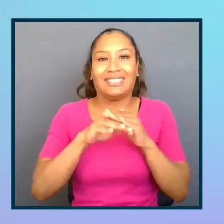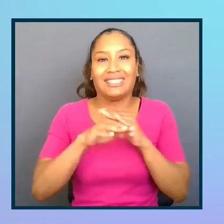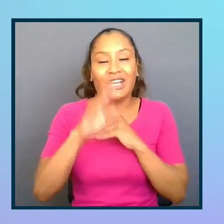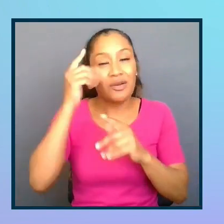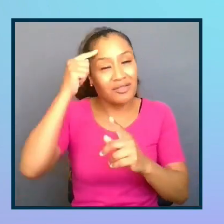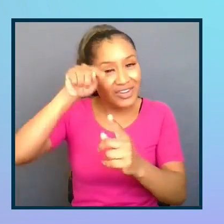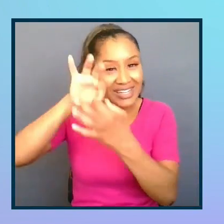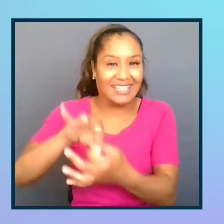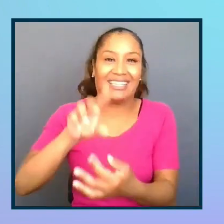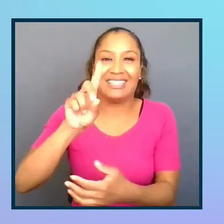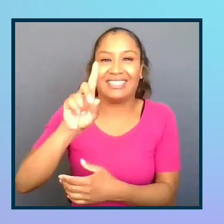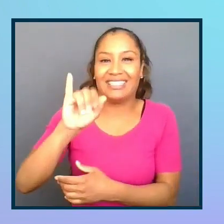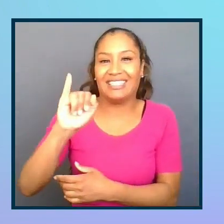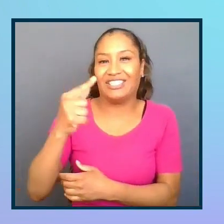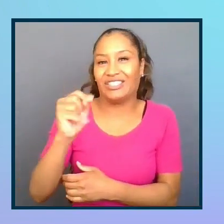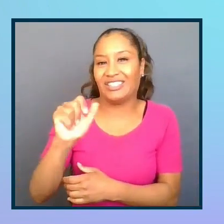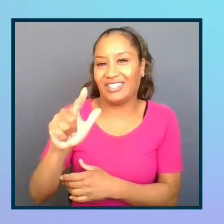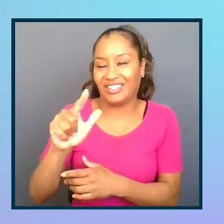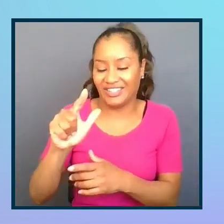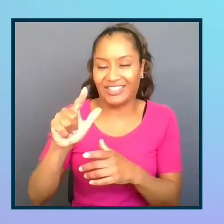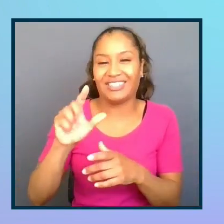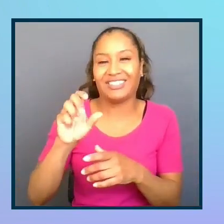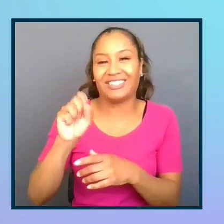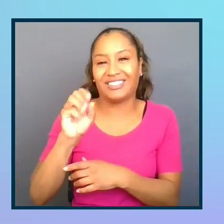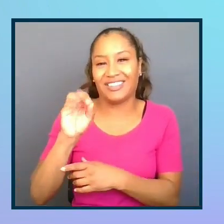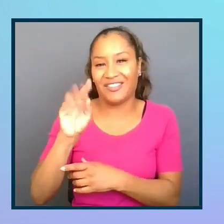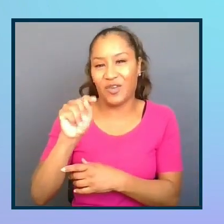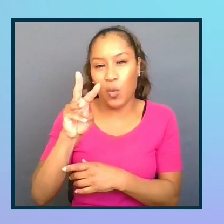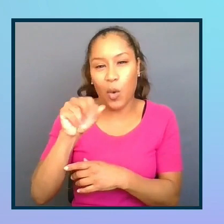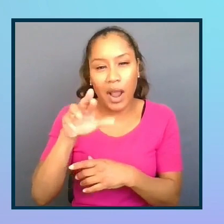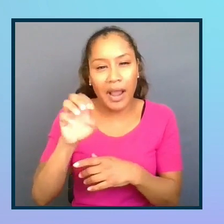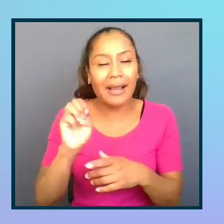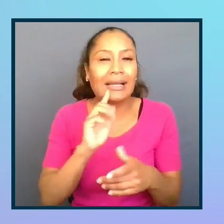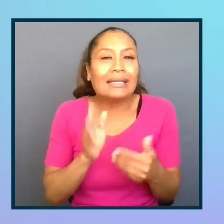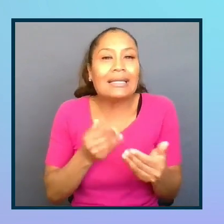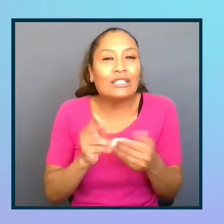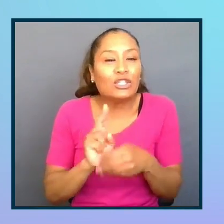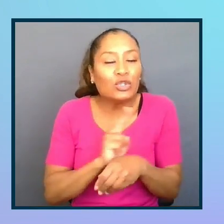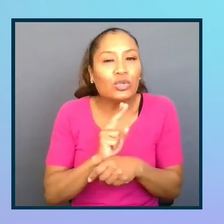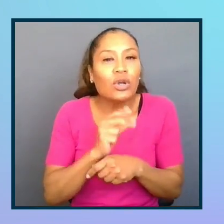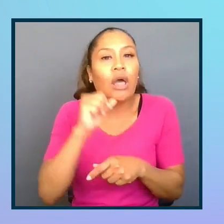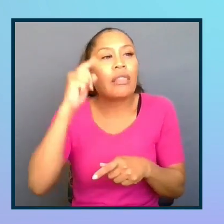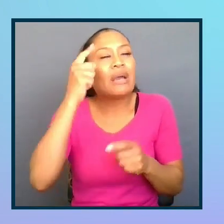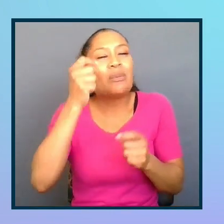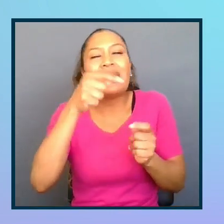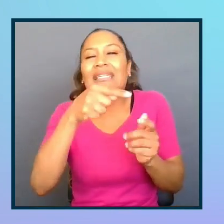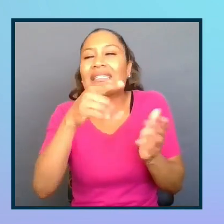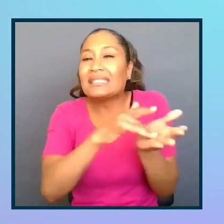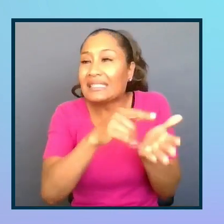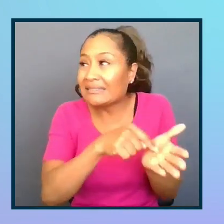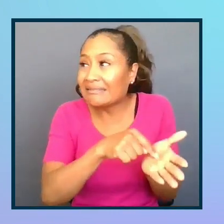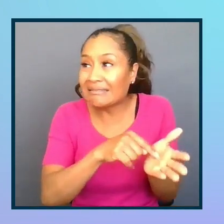and is of use and not having to think about what does this button do? Is it very clear, what it's gonna do